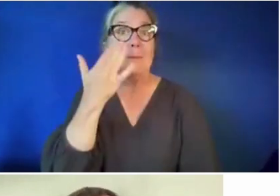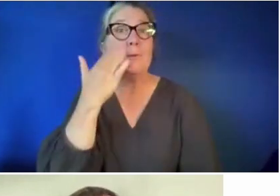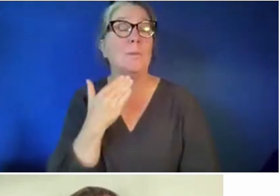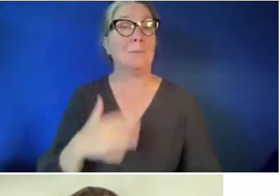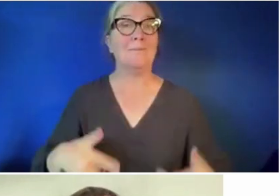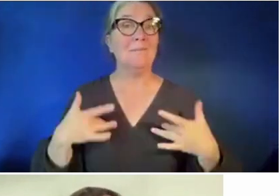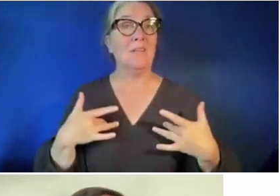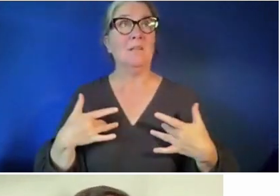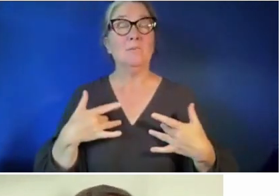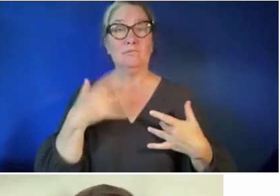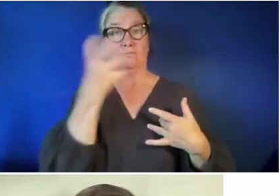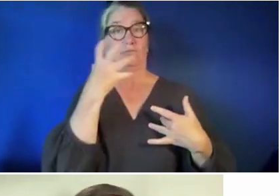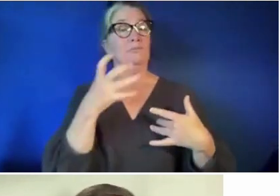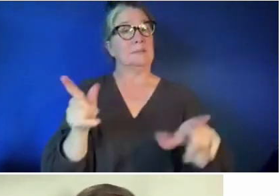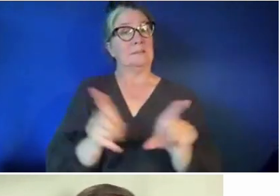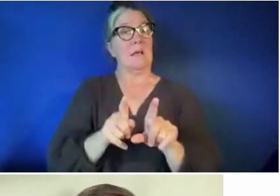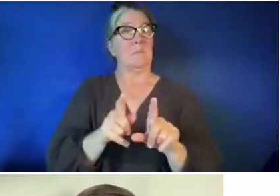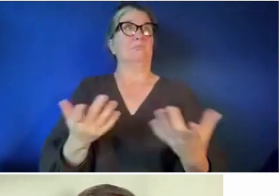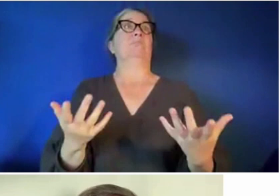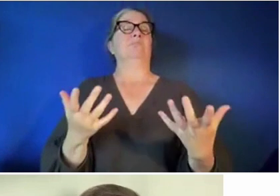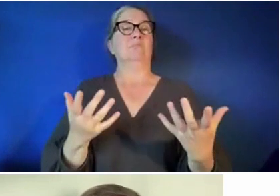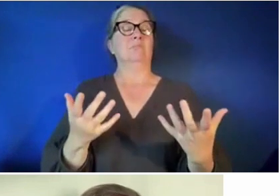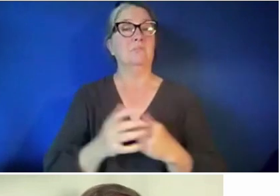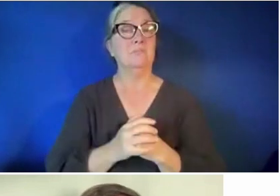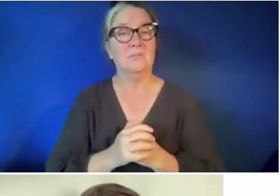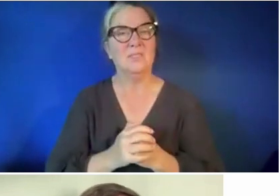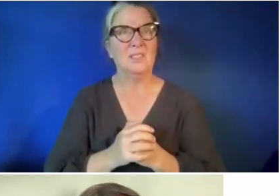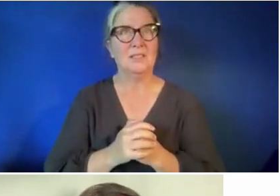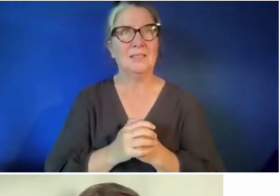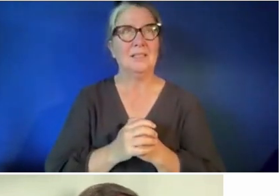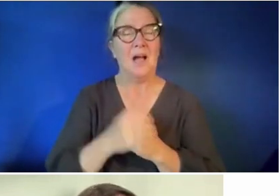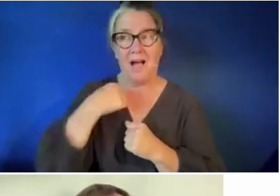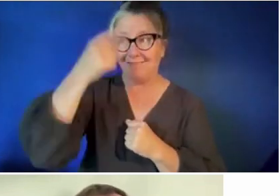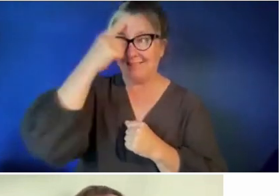to being open to those kinds of communications is where you need to start from.